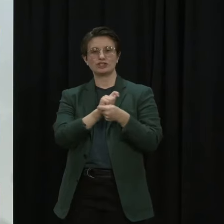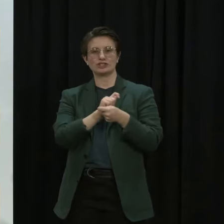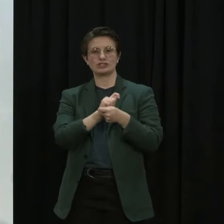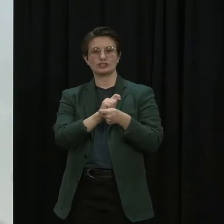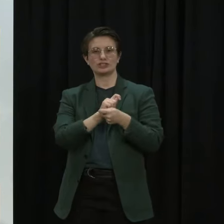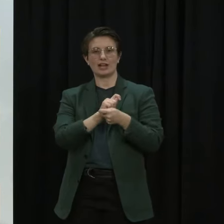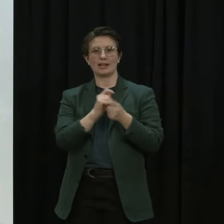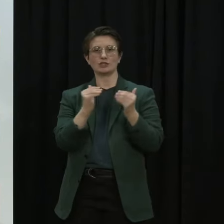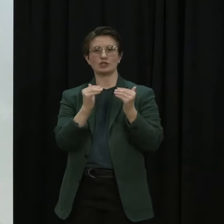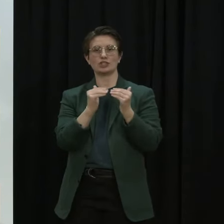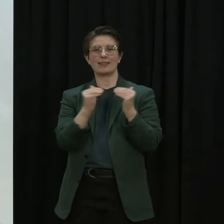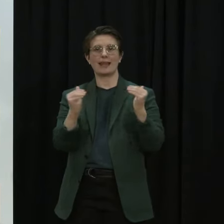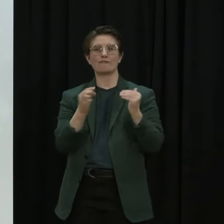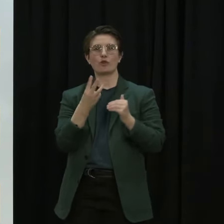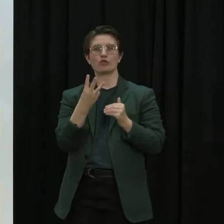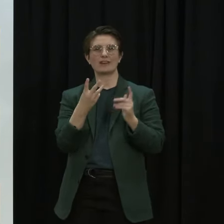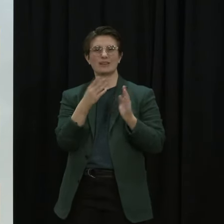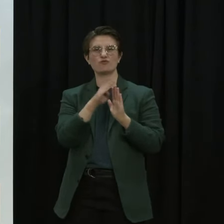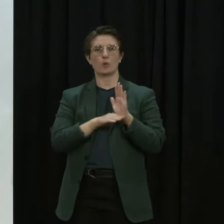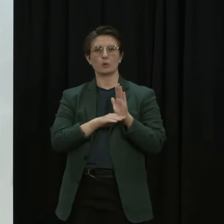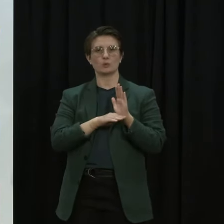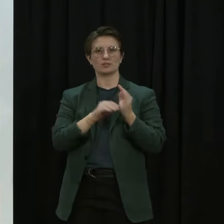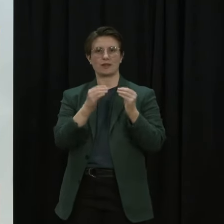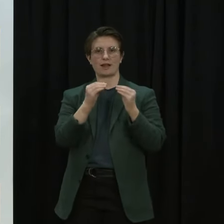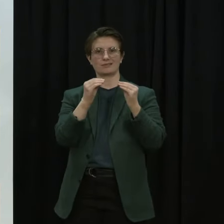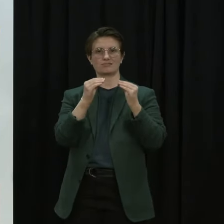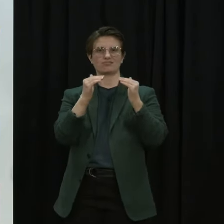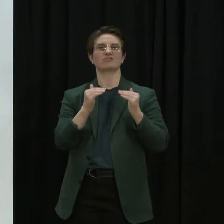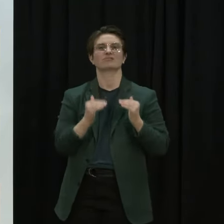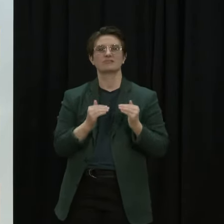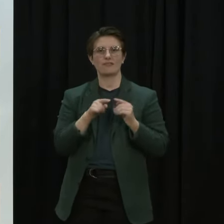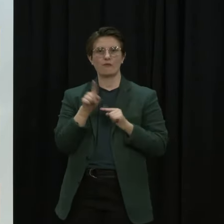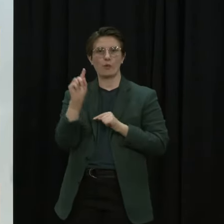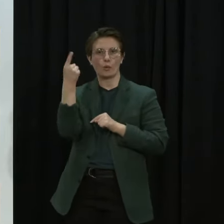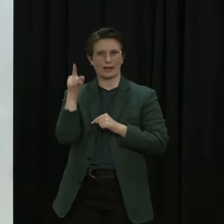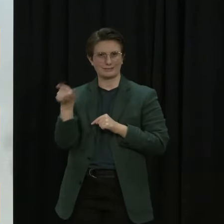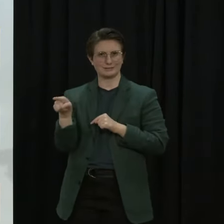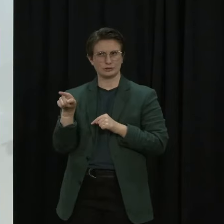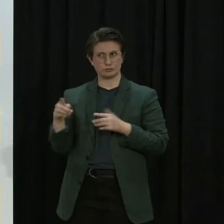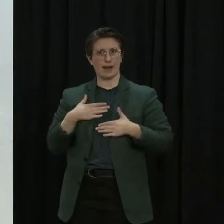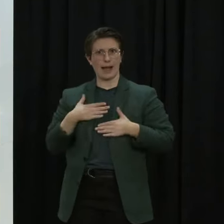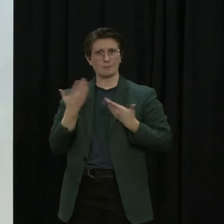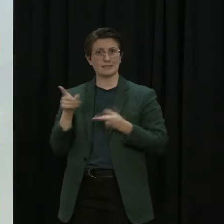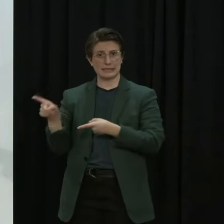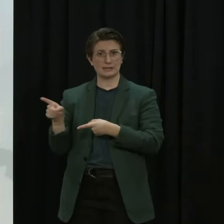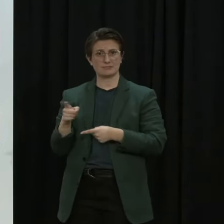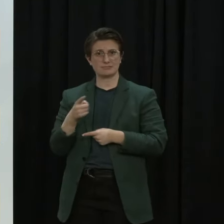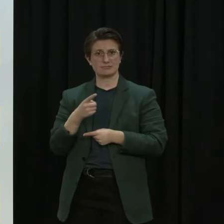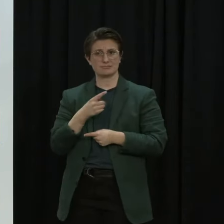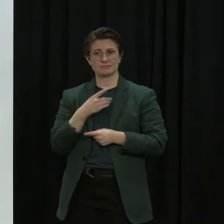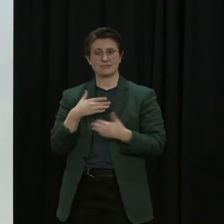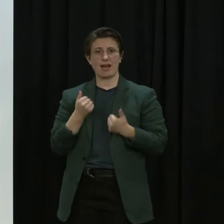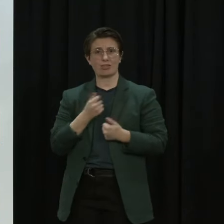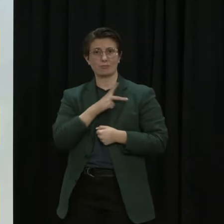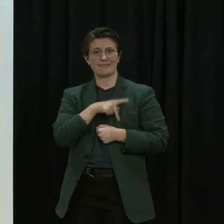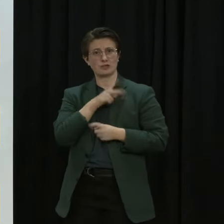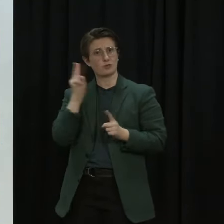Transmission.